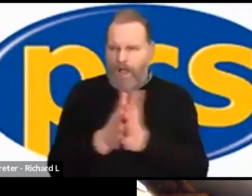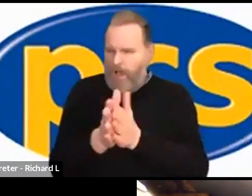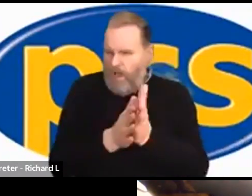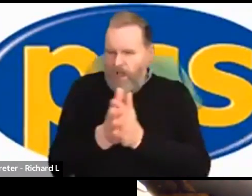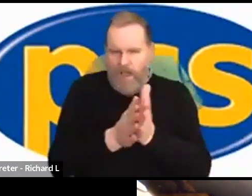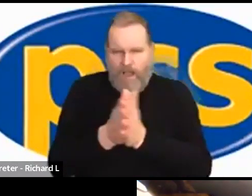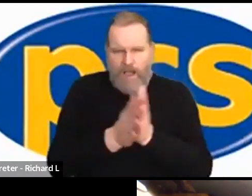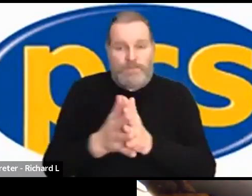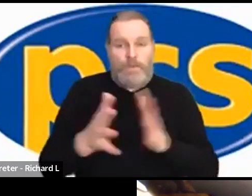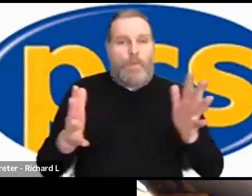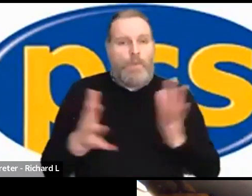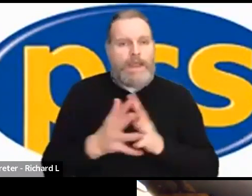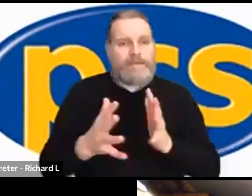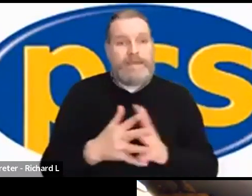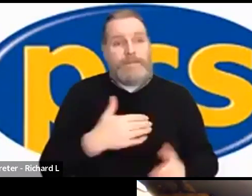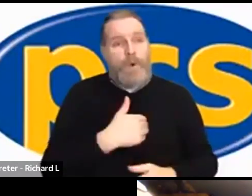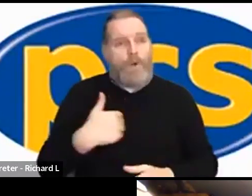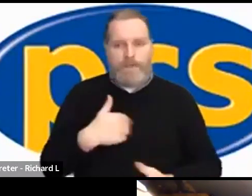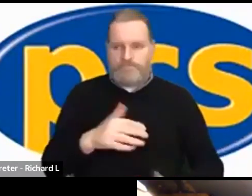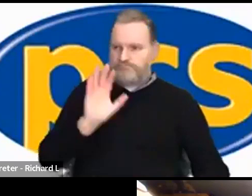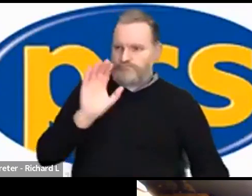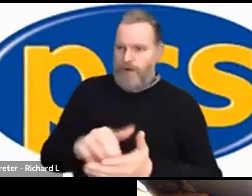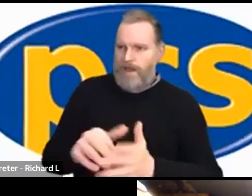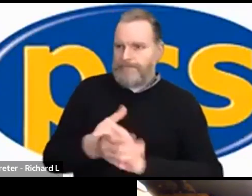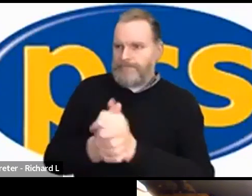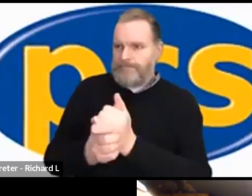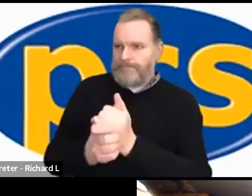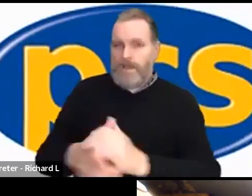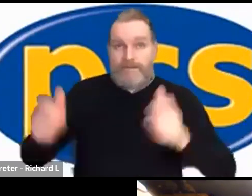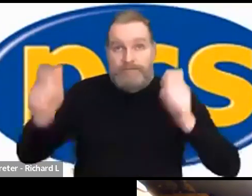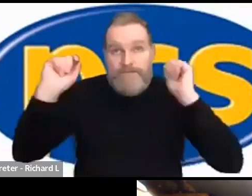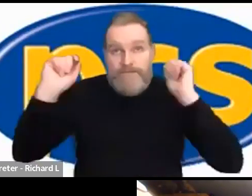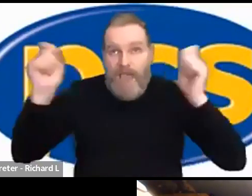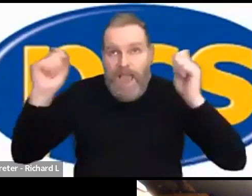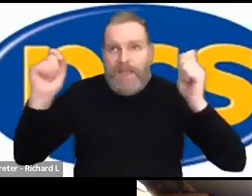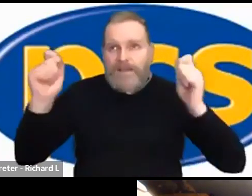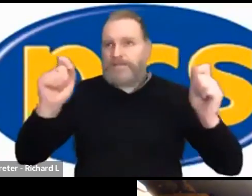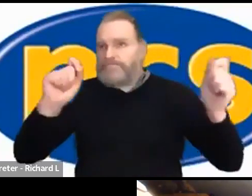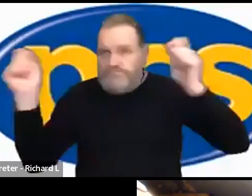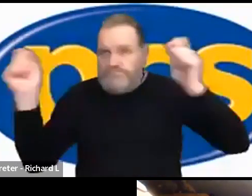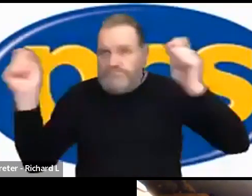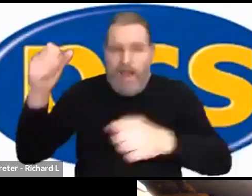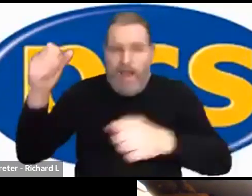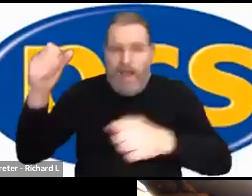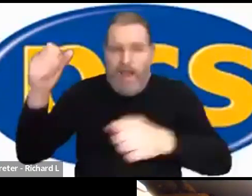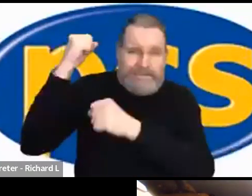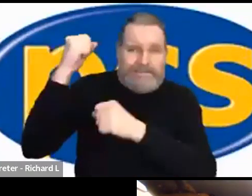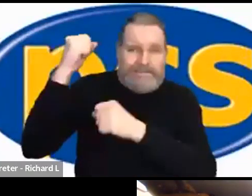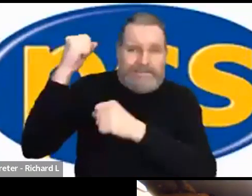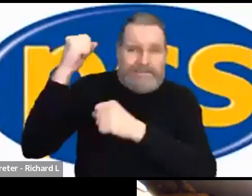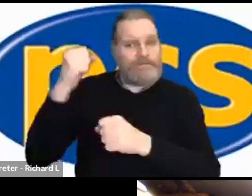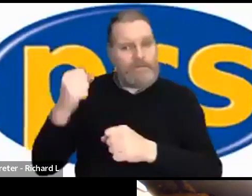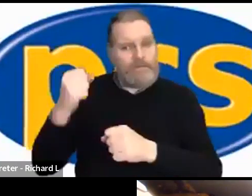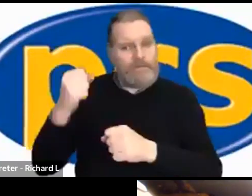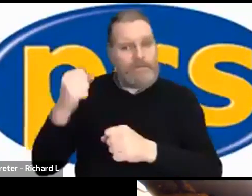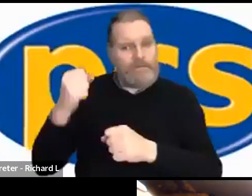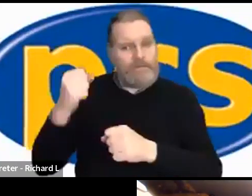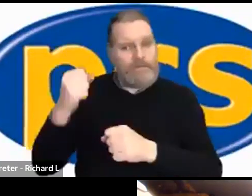, or talk to your colleagues about going down on the first the more the the more the marriott we've got placards we love flowags we want to be visible essentially essentially so that